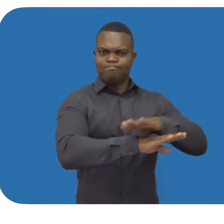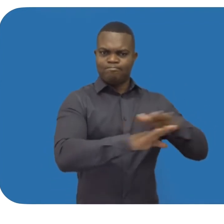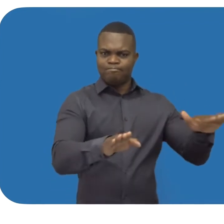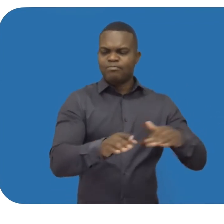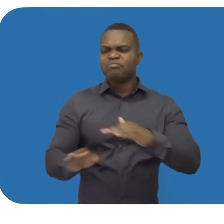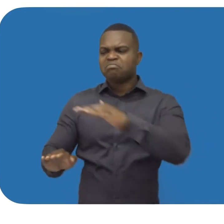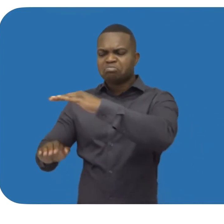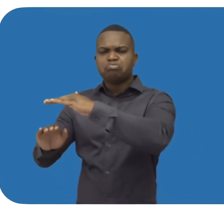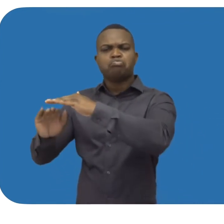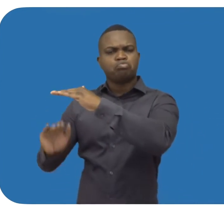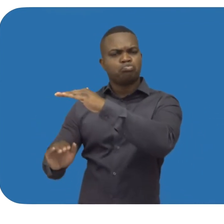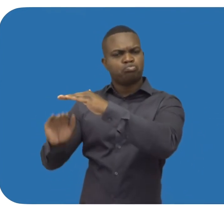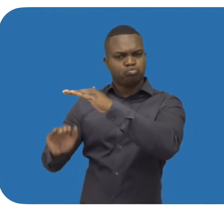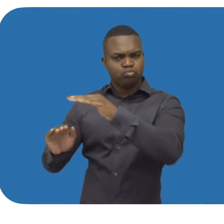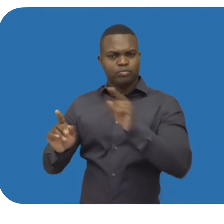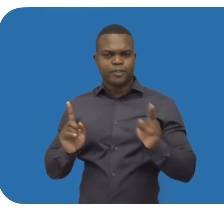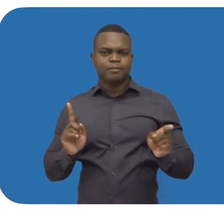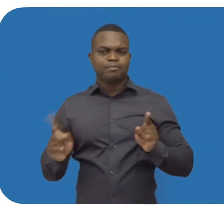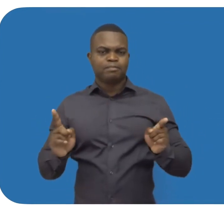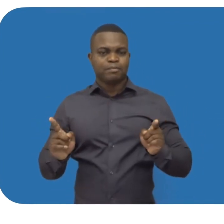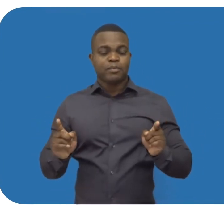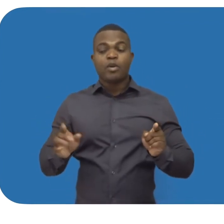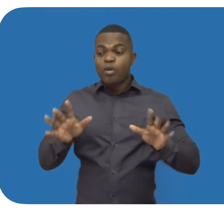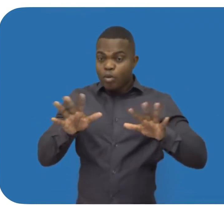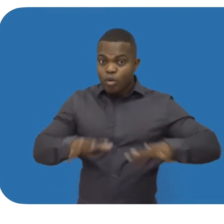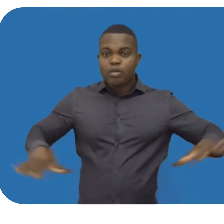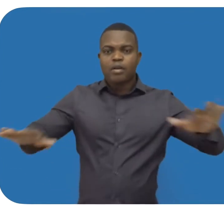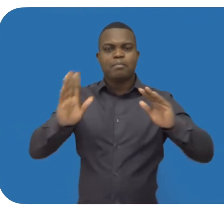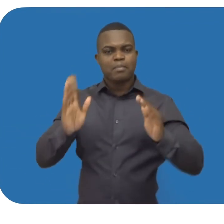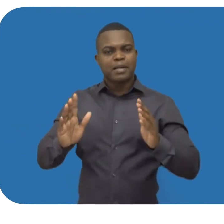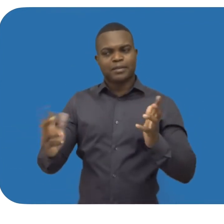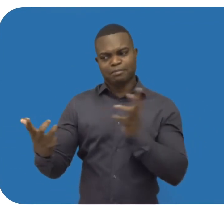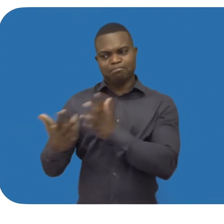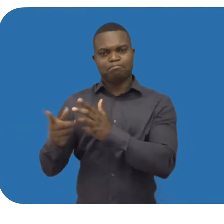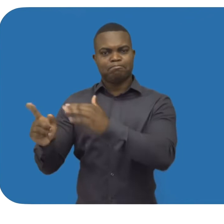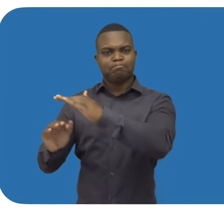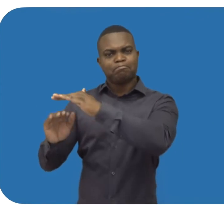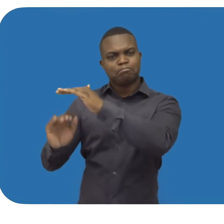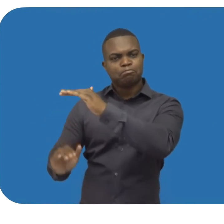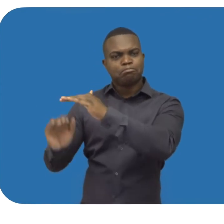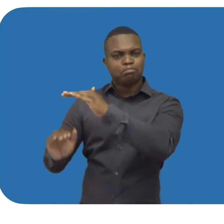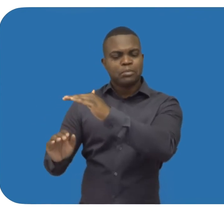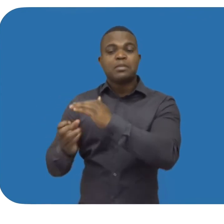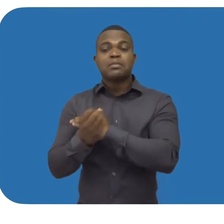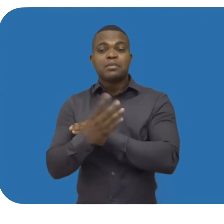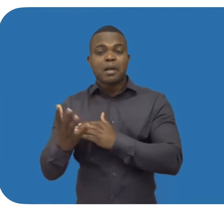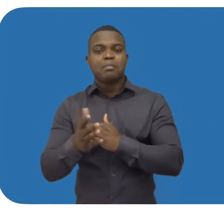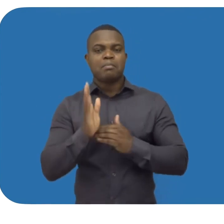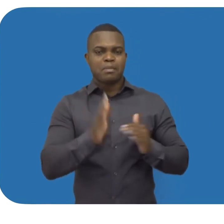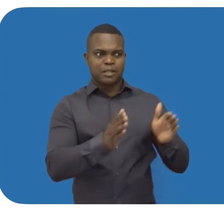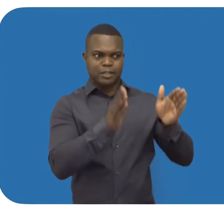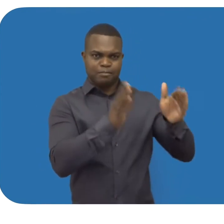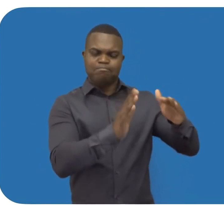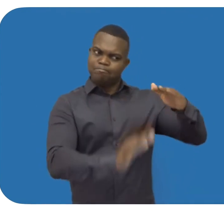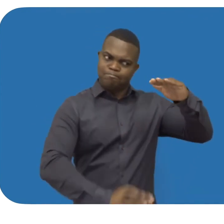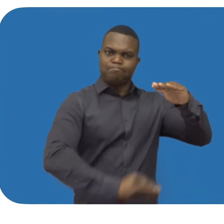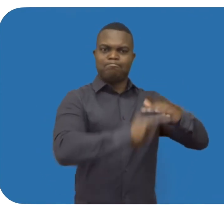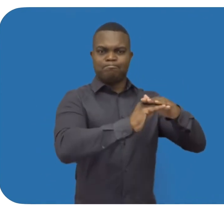All datasets have to meet the minimum criteria, but if some datasets of a given language also met the strict criteria,